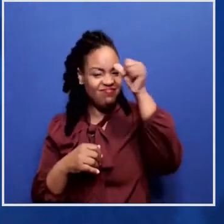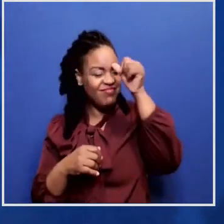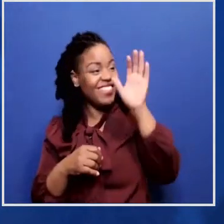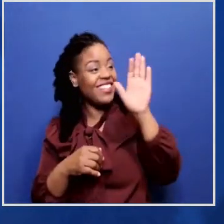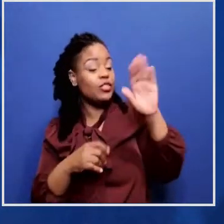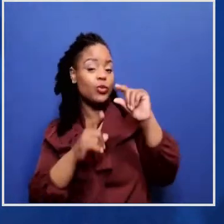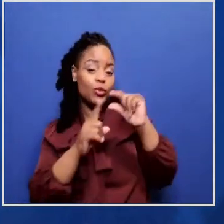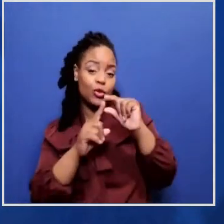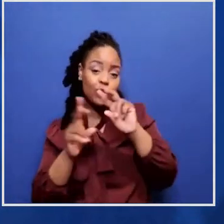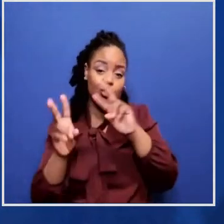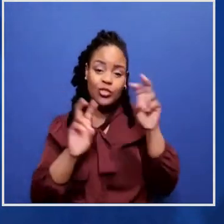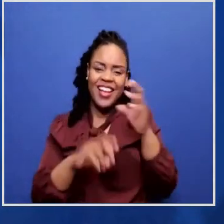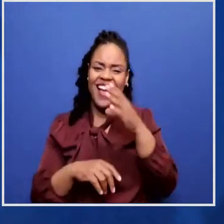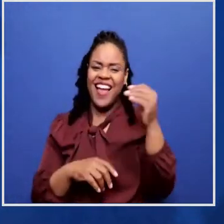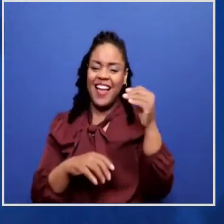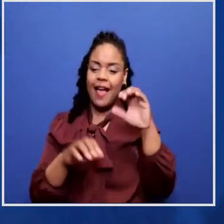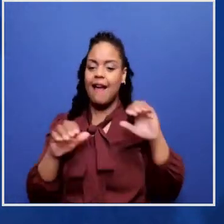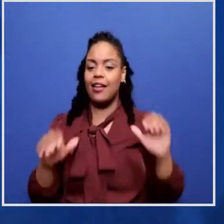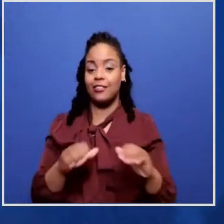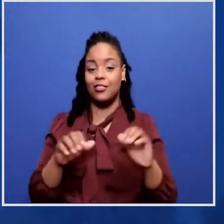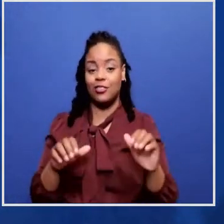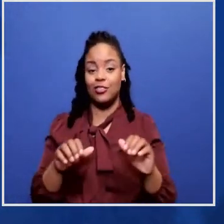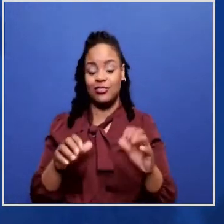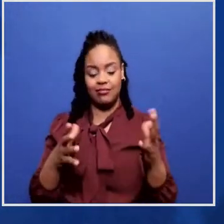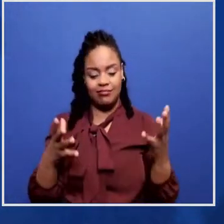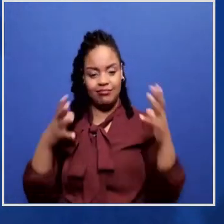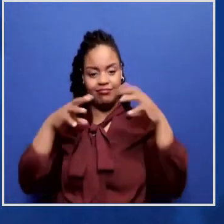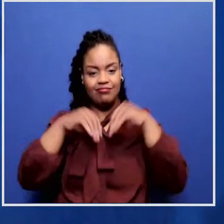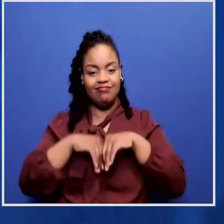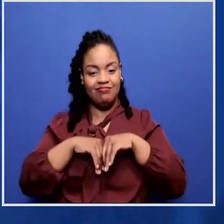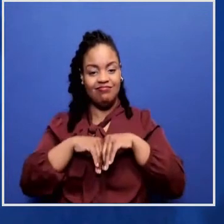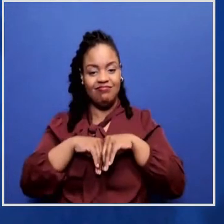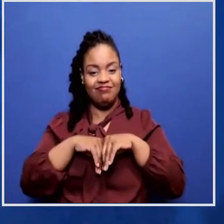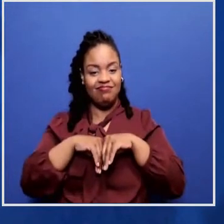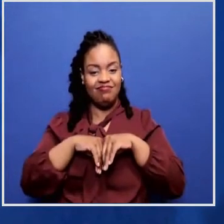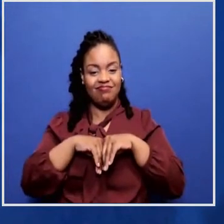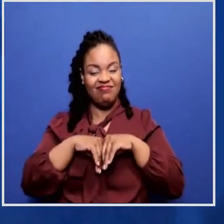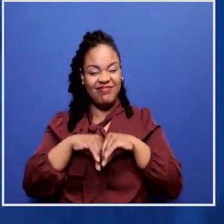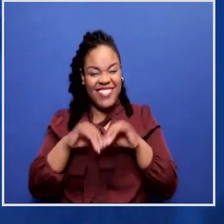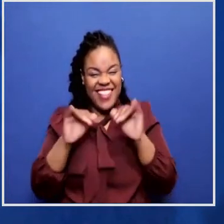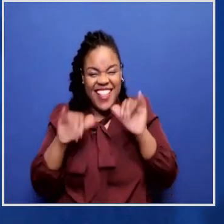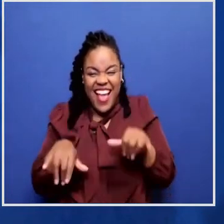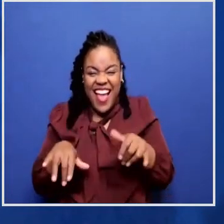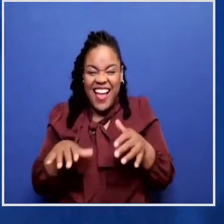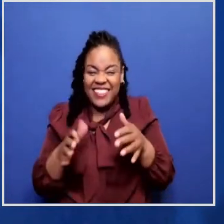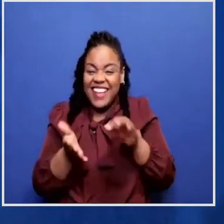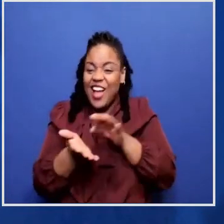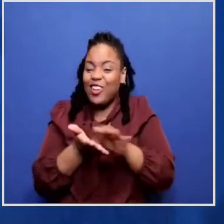ACTIONS THAT COUNT.